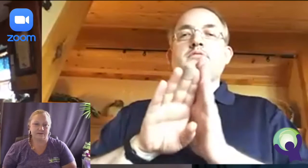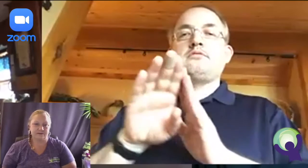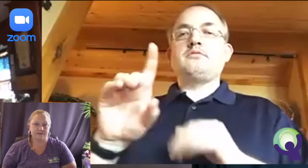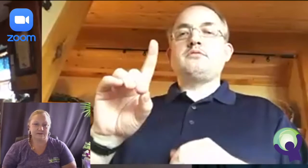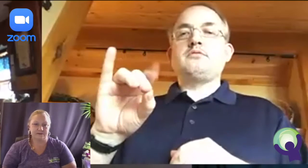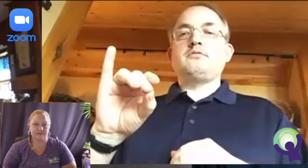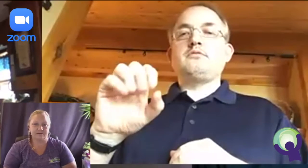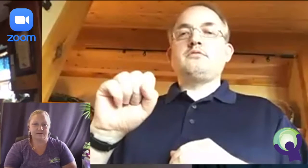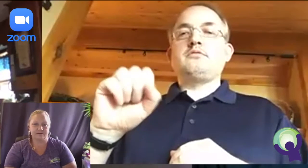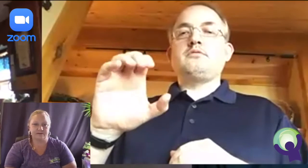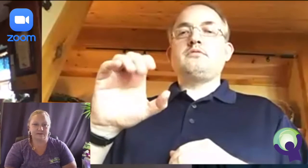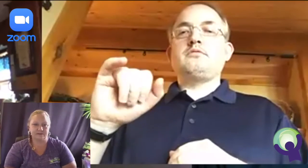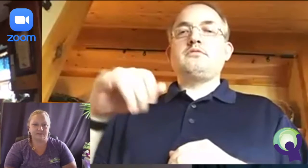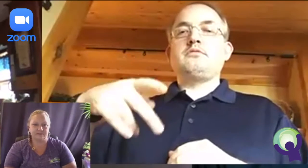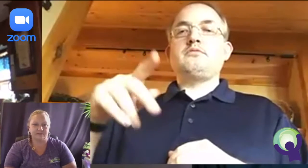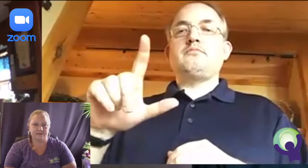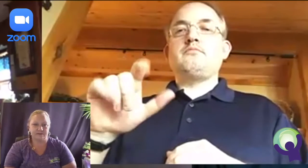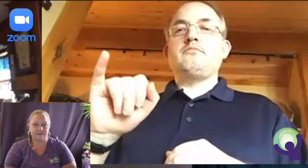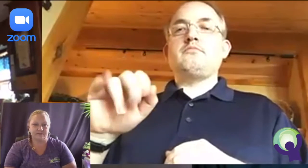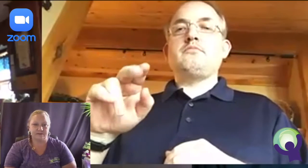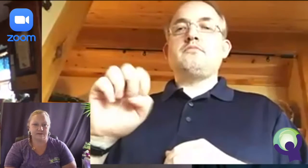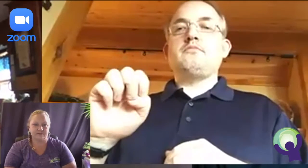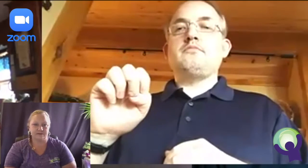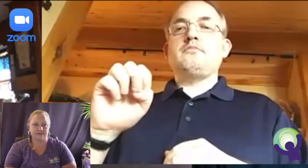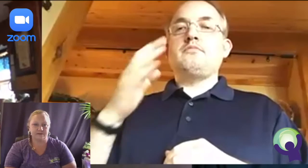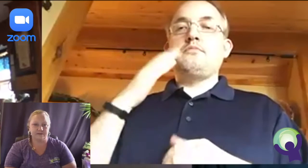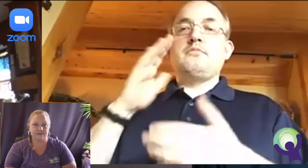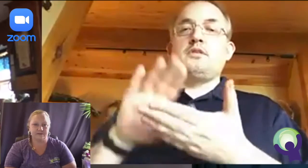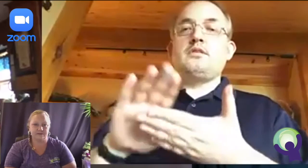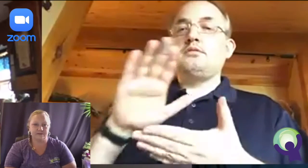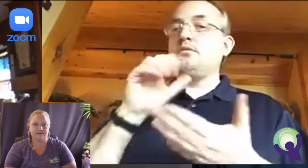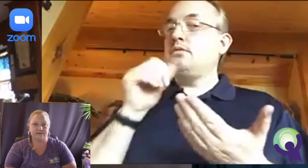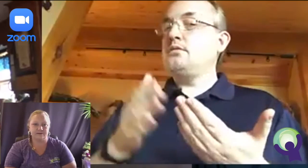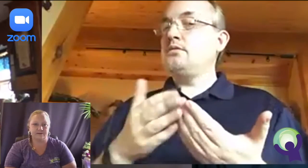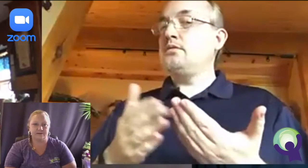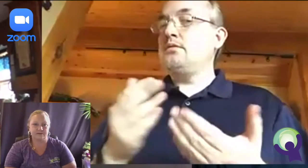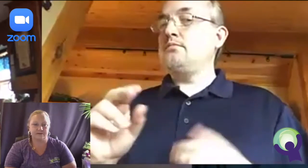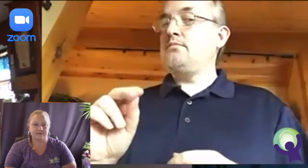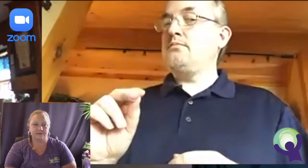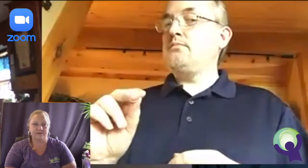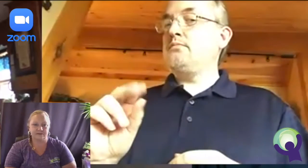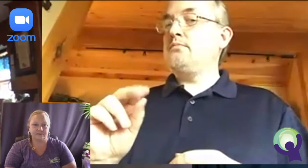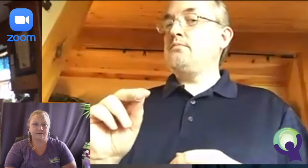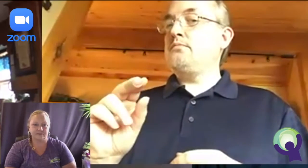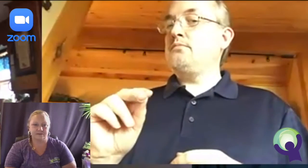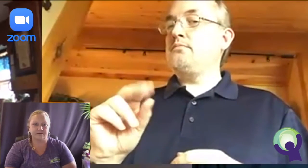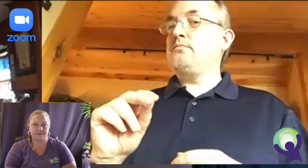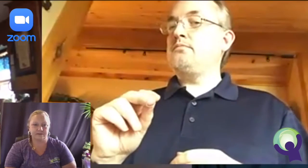a degree and so how getting a degree develops discipline college is not easy.